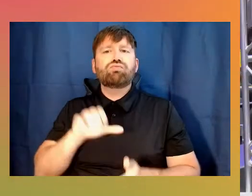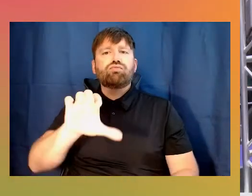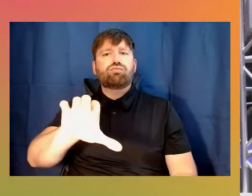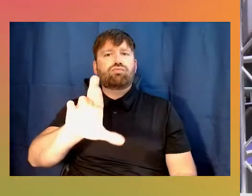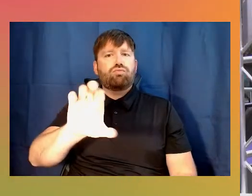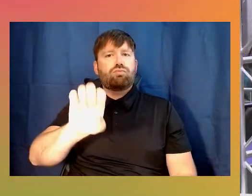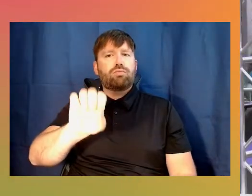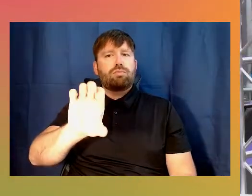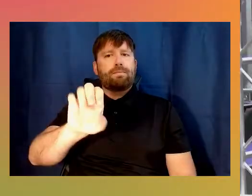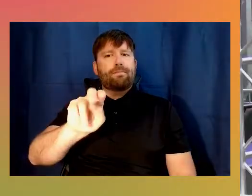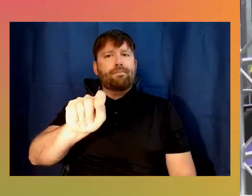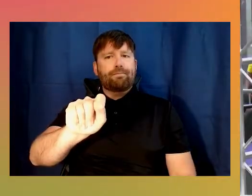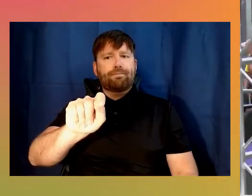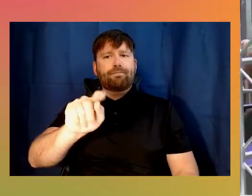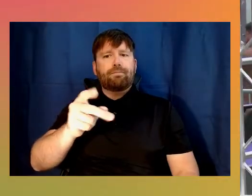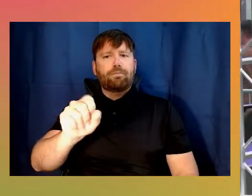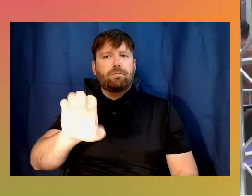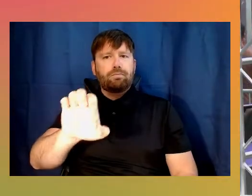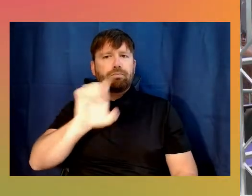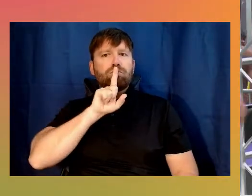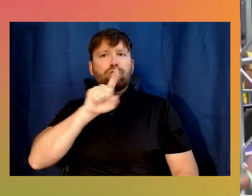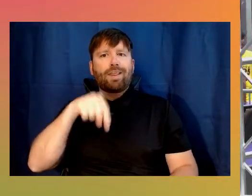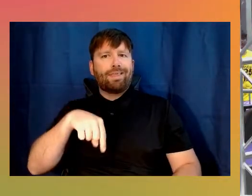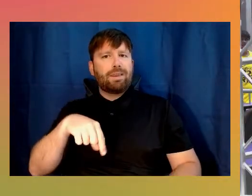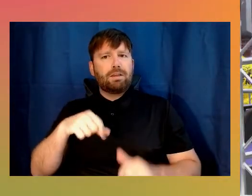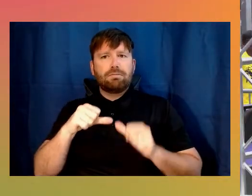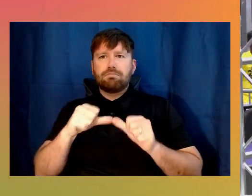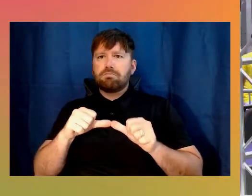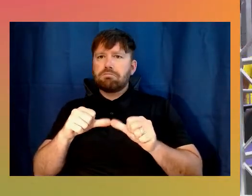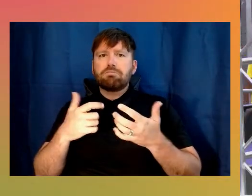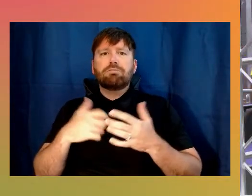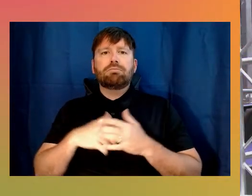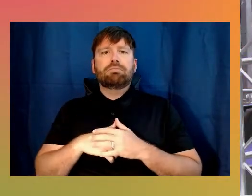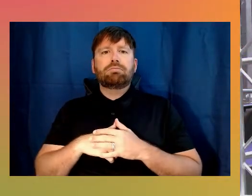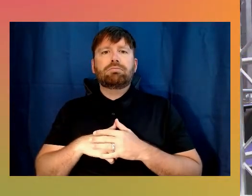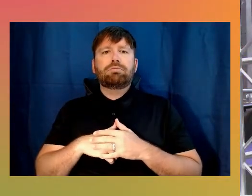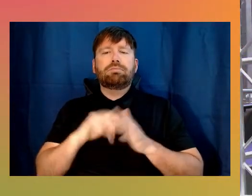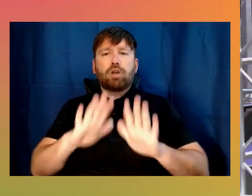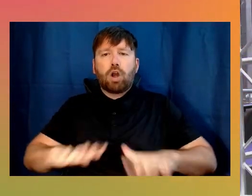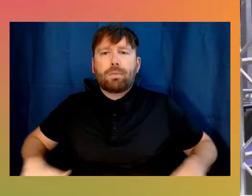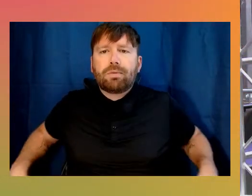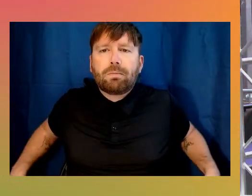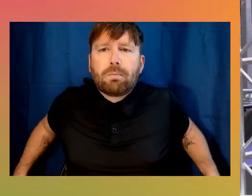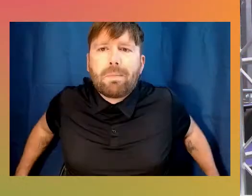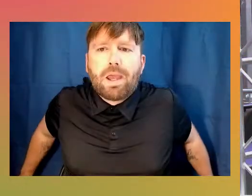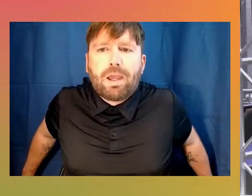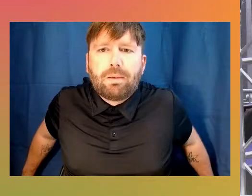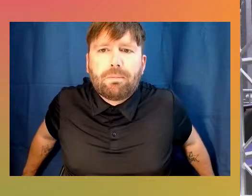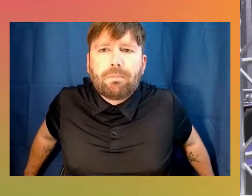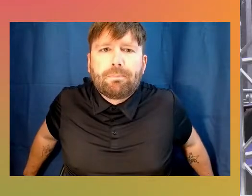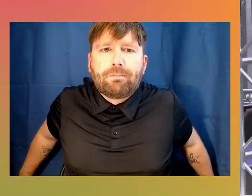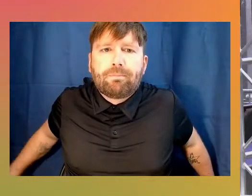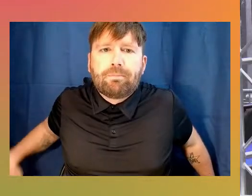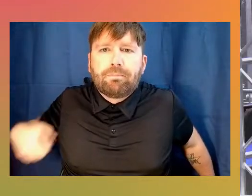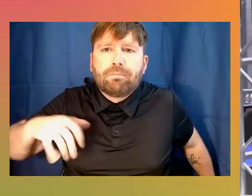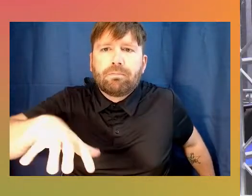POWER THROUGH THE BACK LEG AND COME BACK UP. CRESCENT POSE. FIND THE BEND IN THE BACK KNEE.